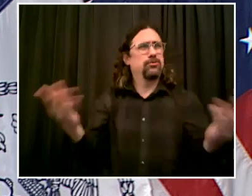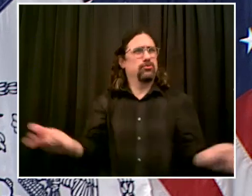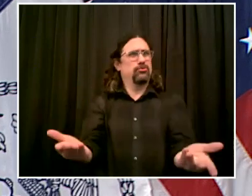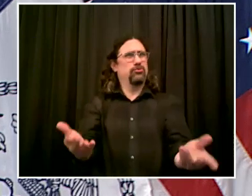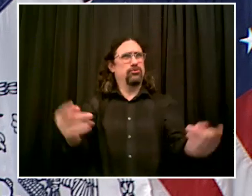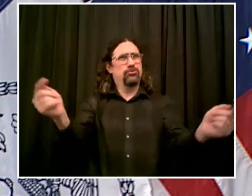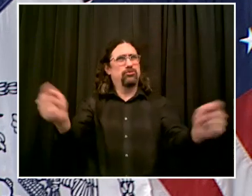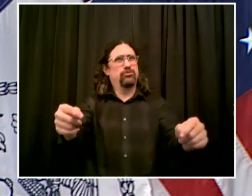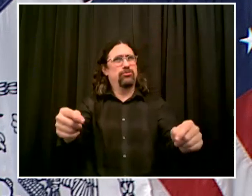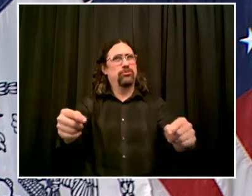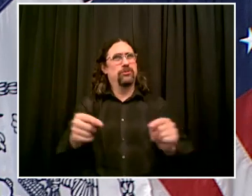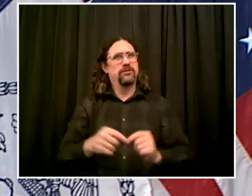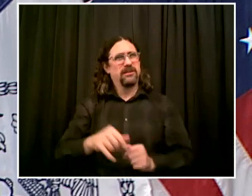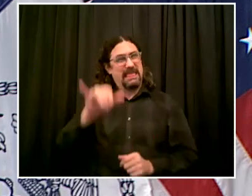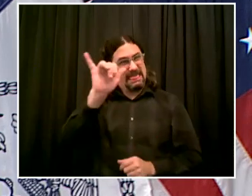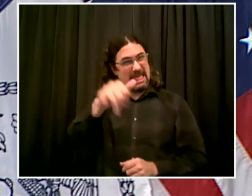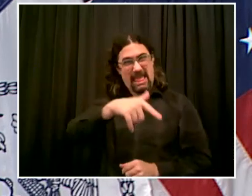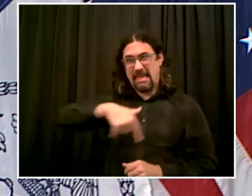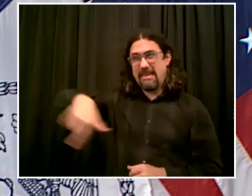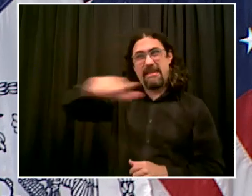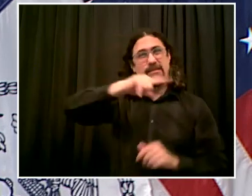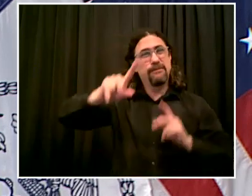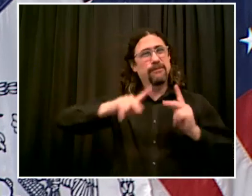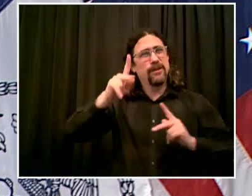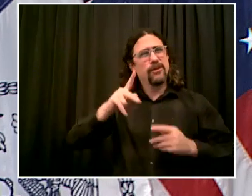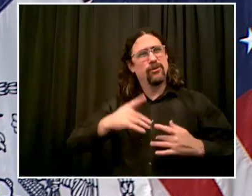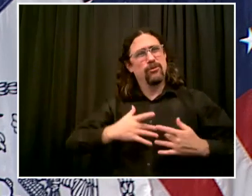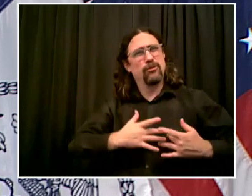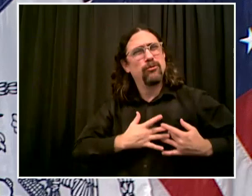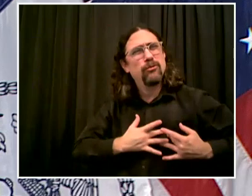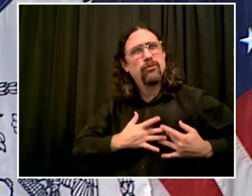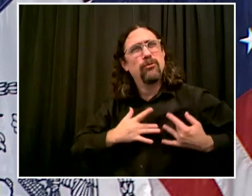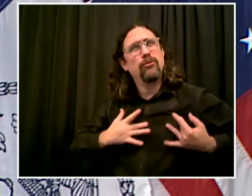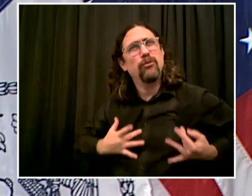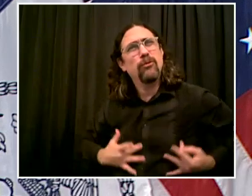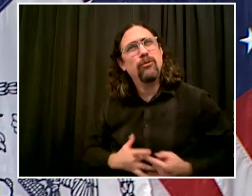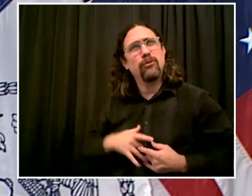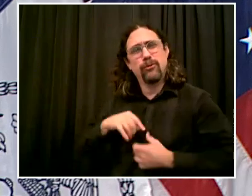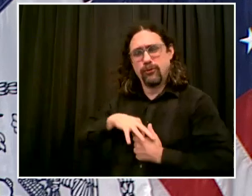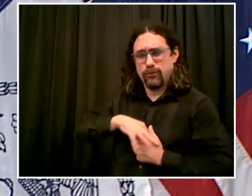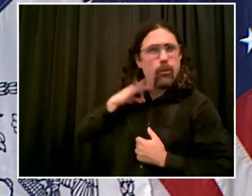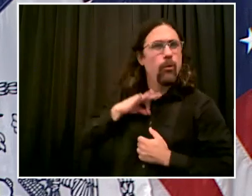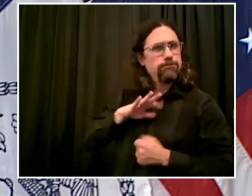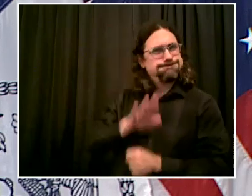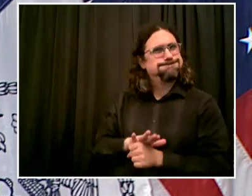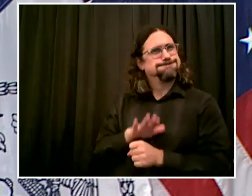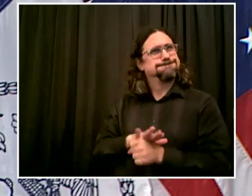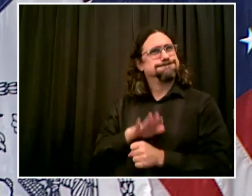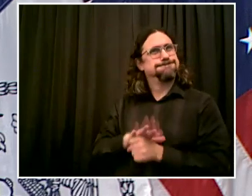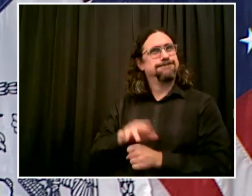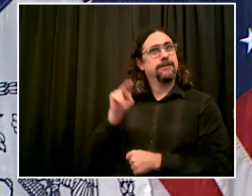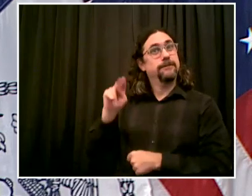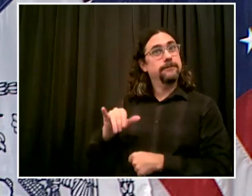FIGHTING TO GET THE JOBS BACK WHO NEED HELP, WHO ARE THE BACKBONEF OTHE CITY, THE HEART